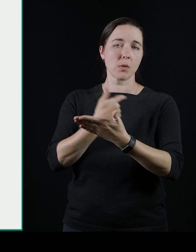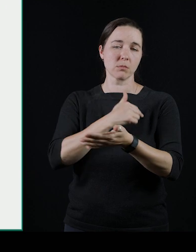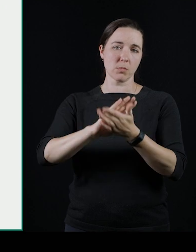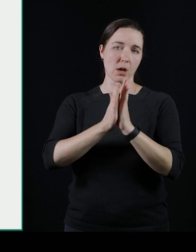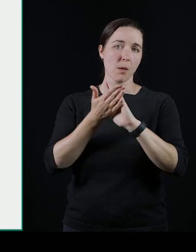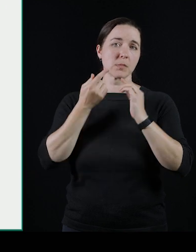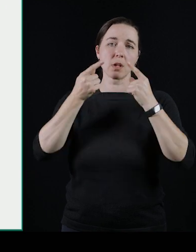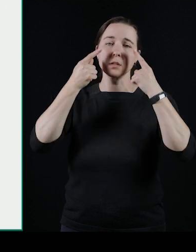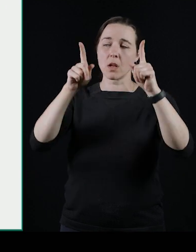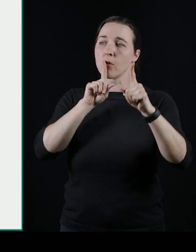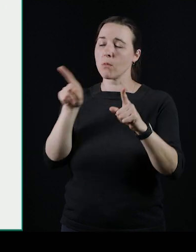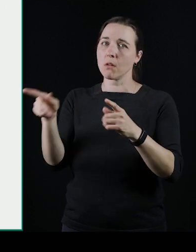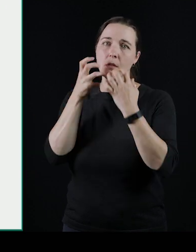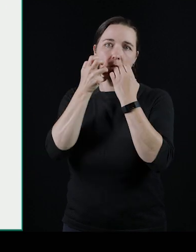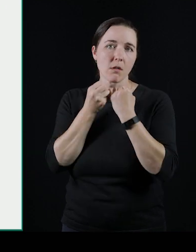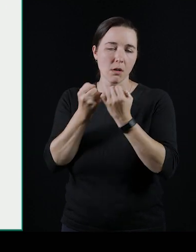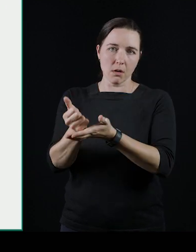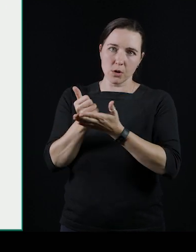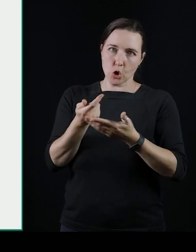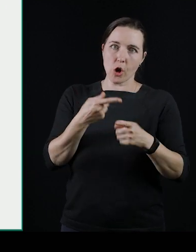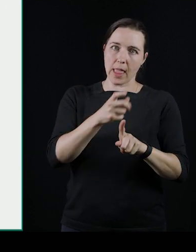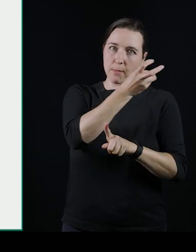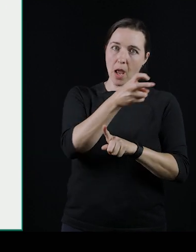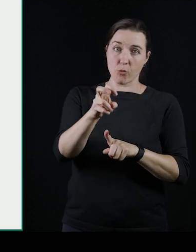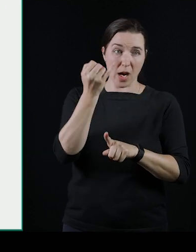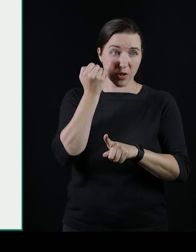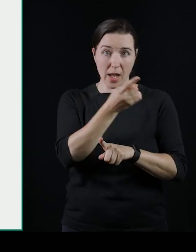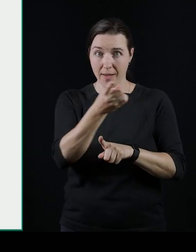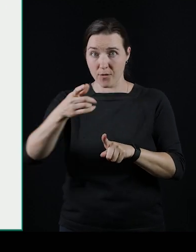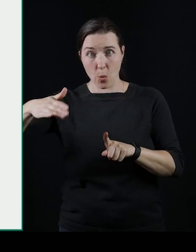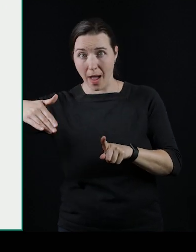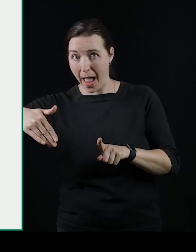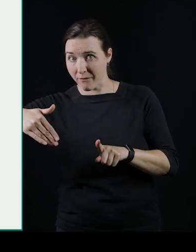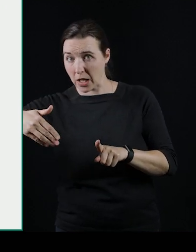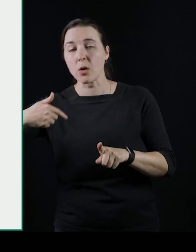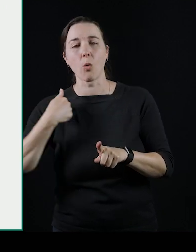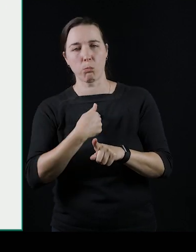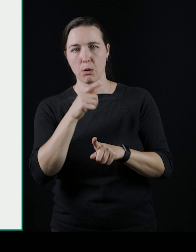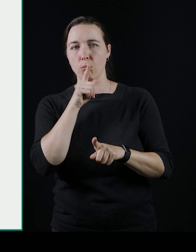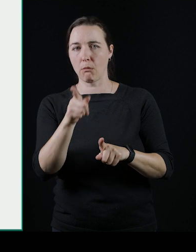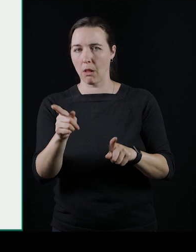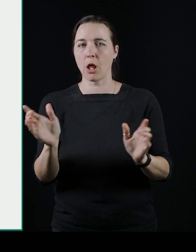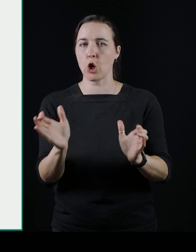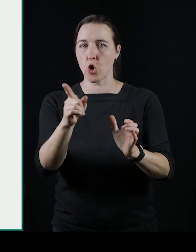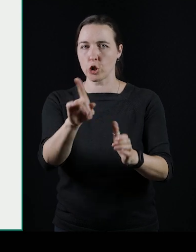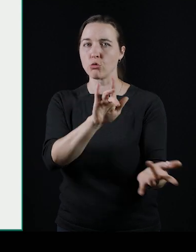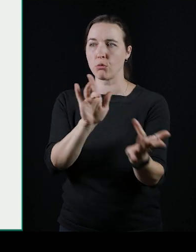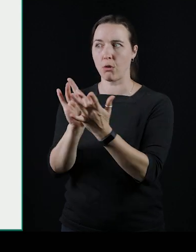They were really invaluable during our migration. So if you haven't already we highly recommend engaging the team.